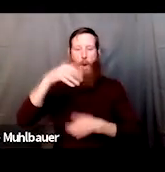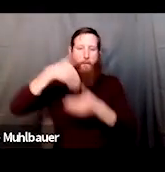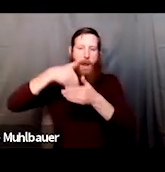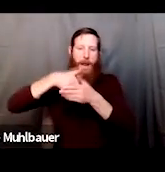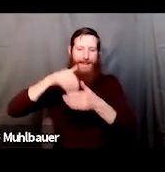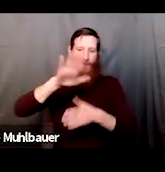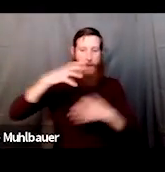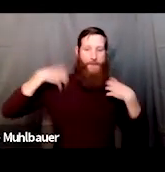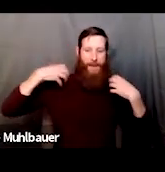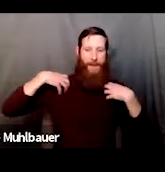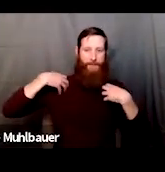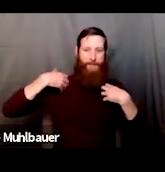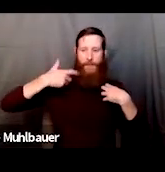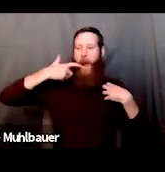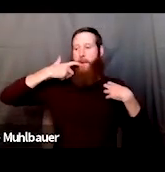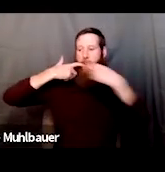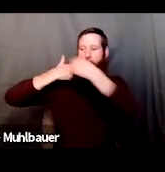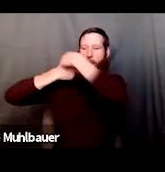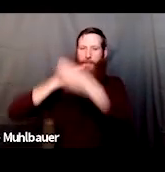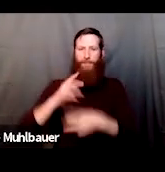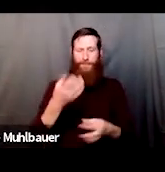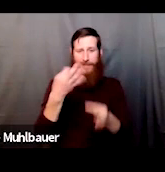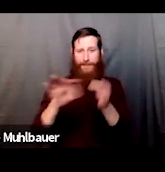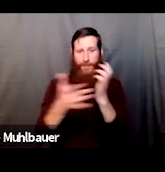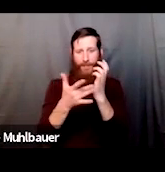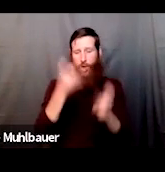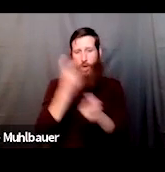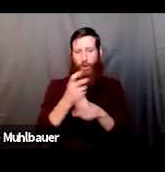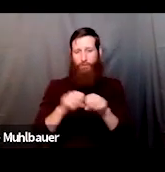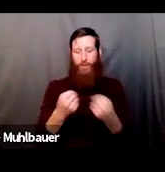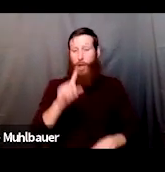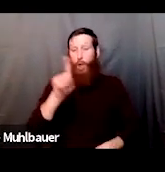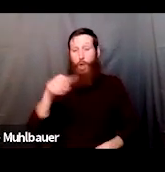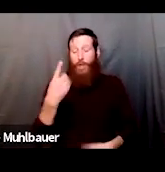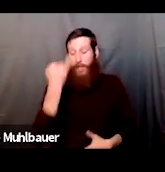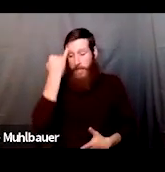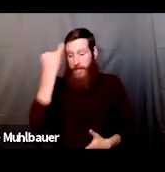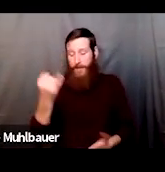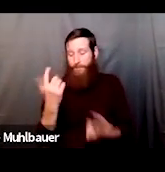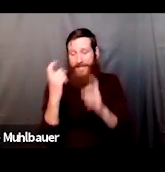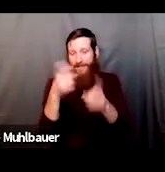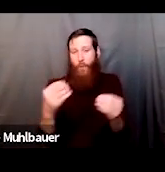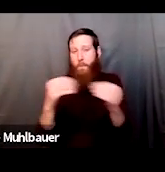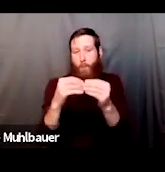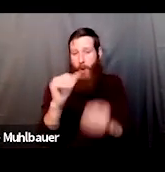Pretty simple technology, it is hard to break. It simply gets you more air